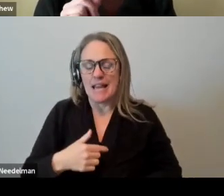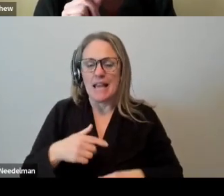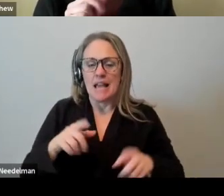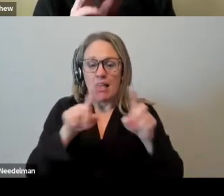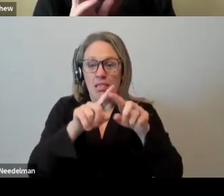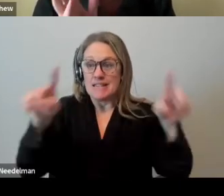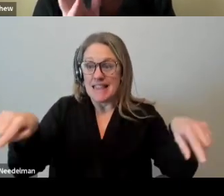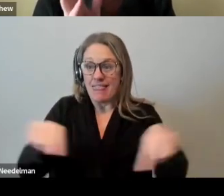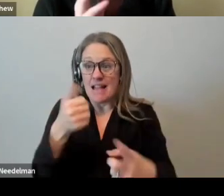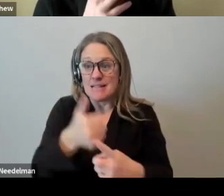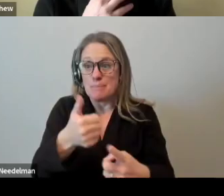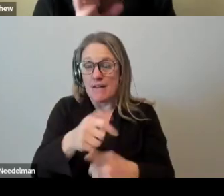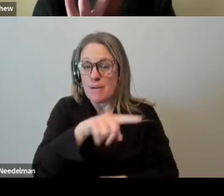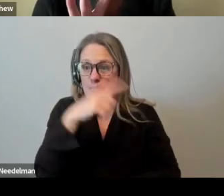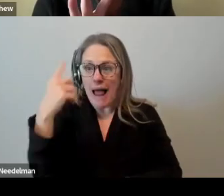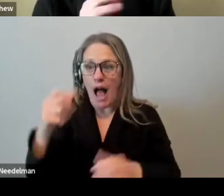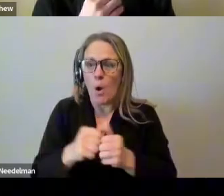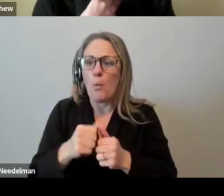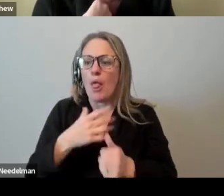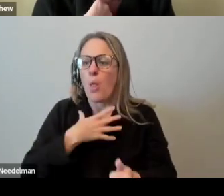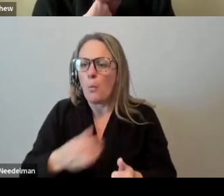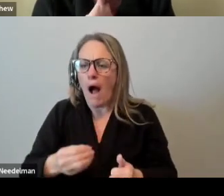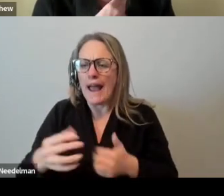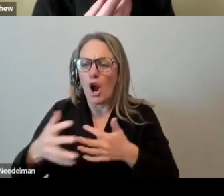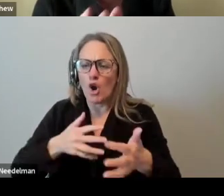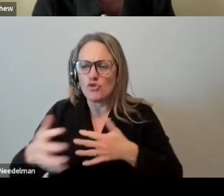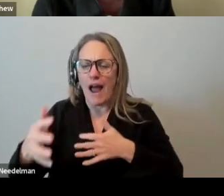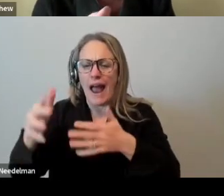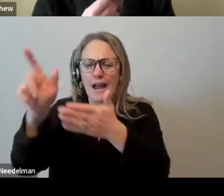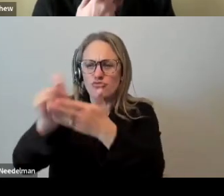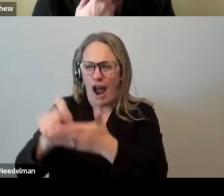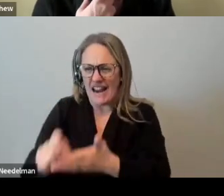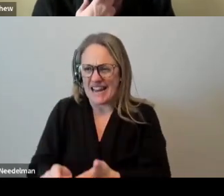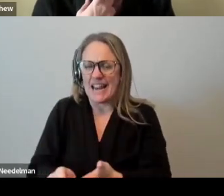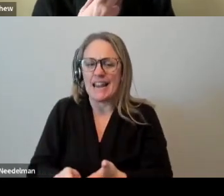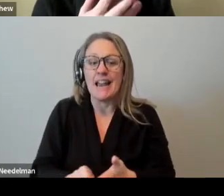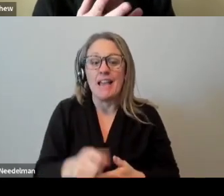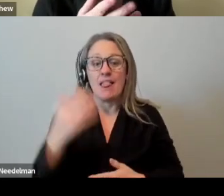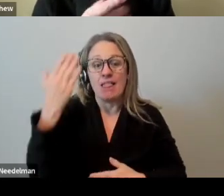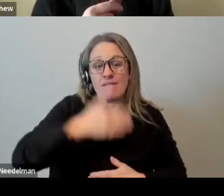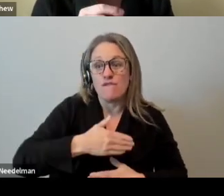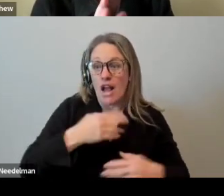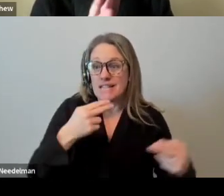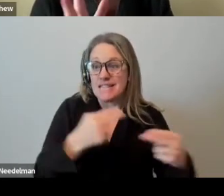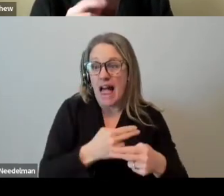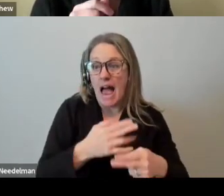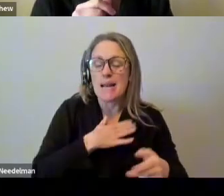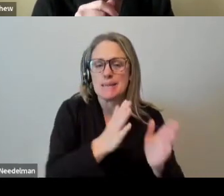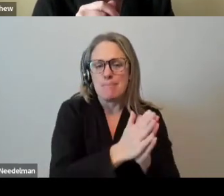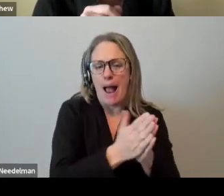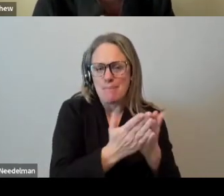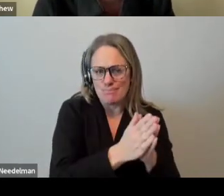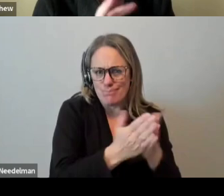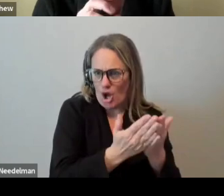or gray writing on them. And on my front slide I have my book, which is Against Technoableism. It has my name Ashley Shew